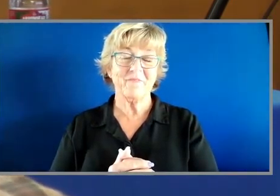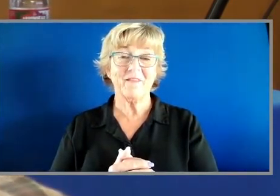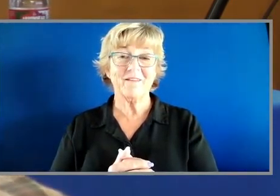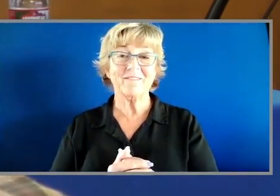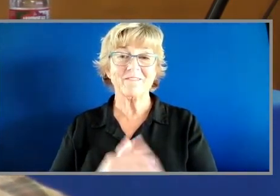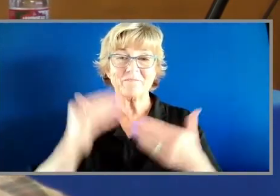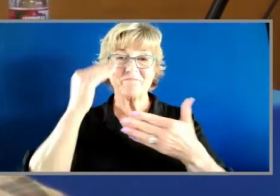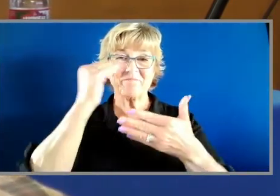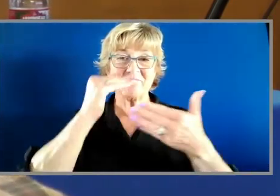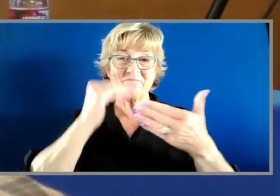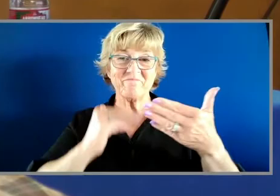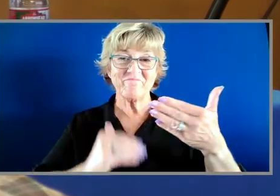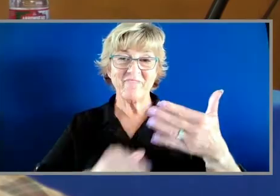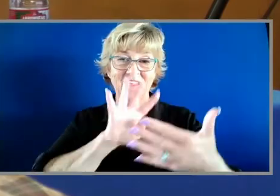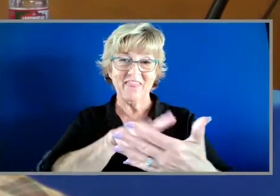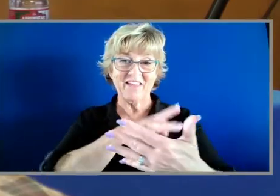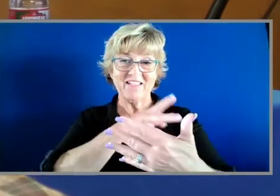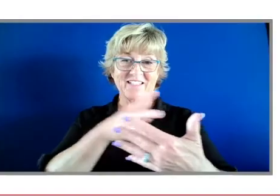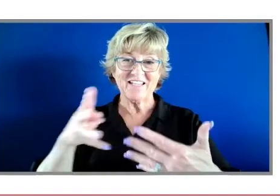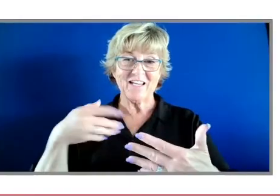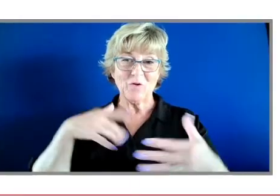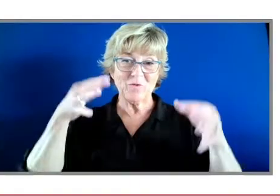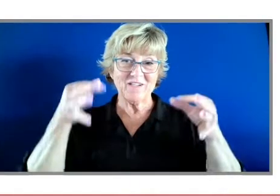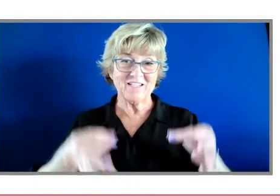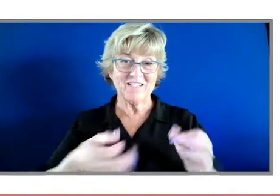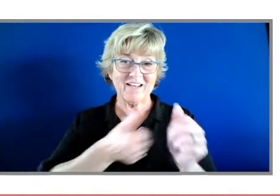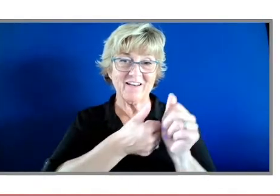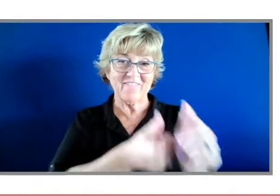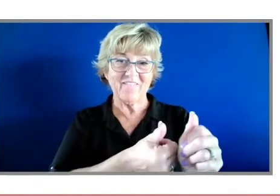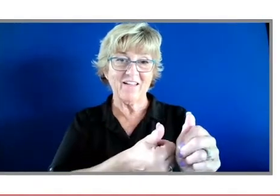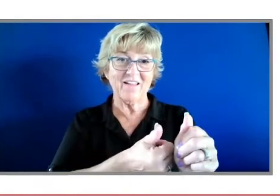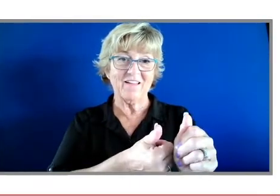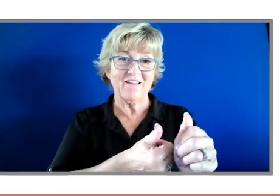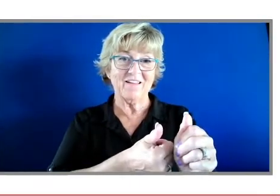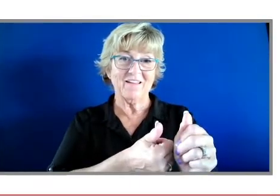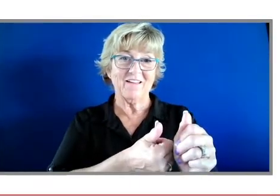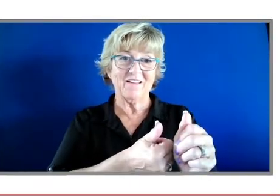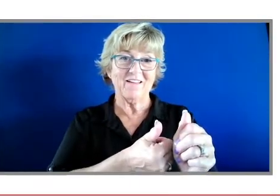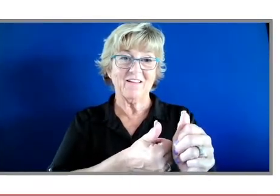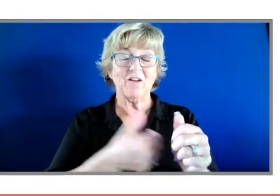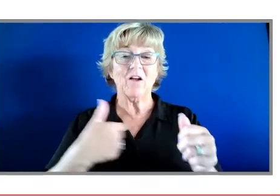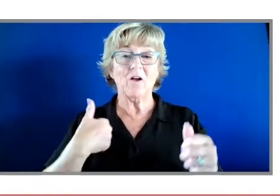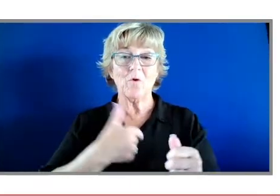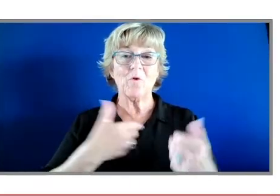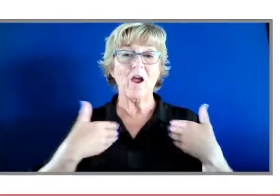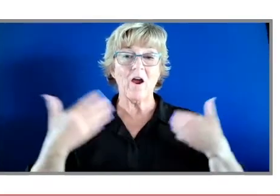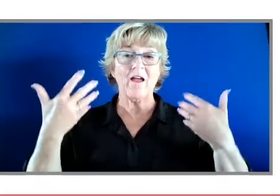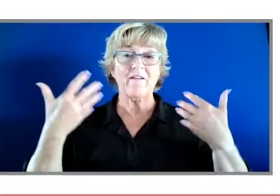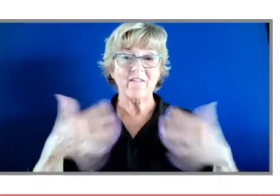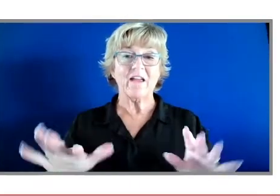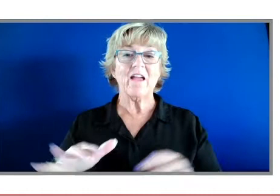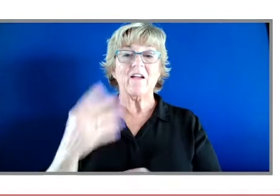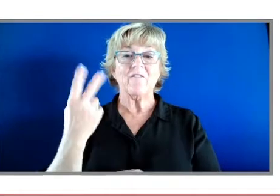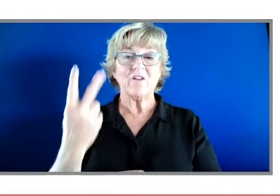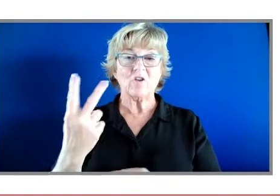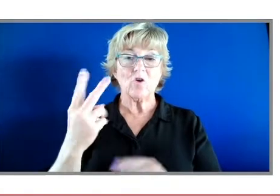Studio: i'll quickly go through the schedule that we've that we've decided upon we're well into it by now, we had two